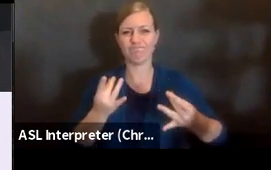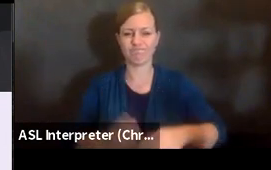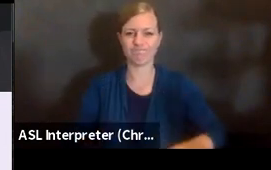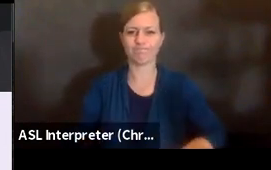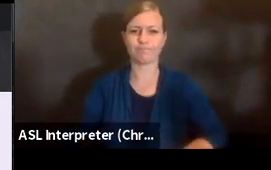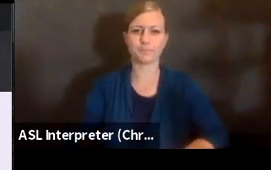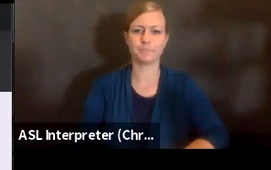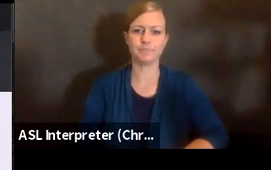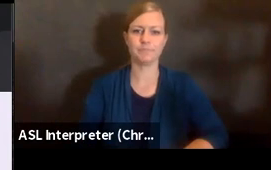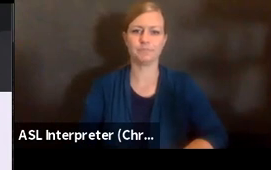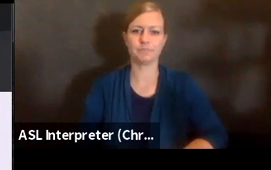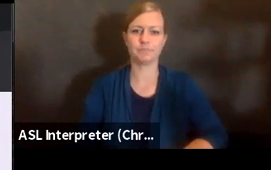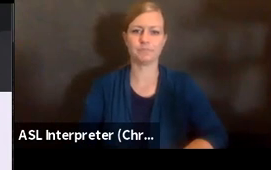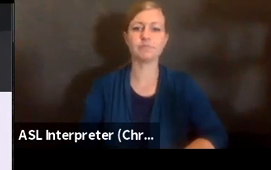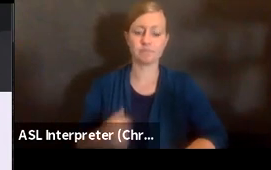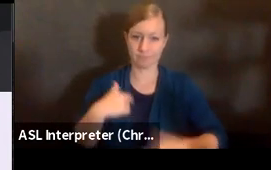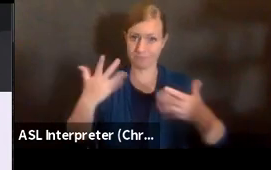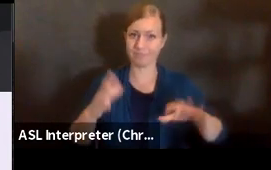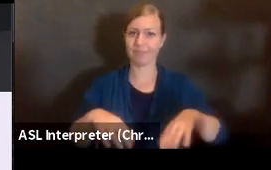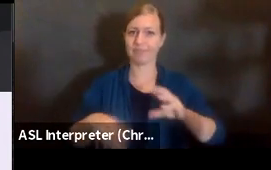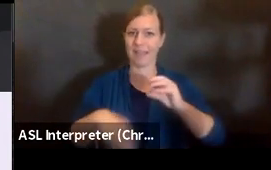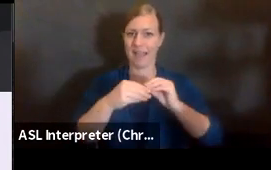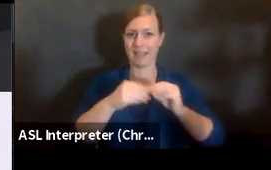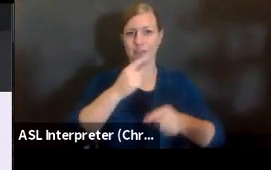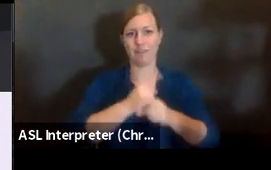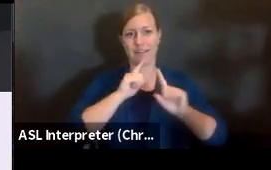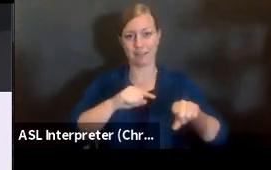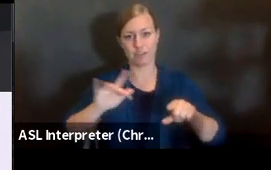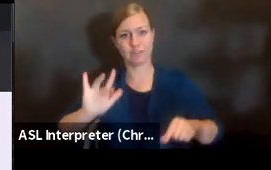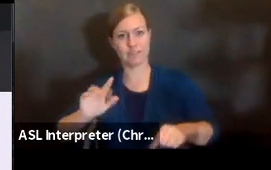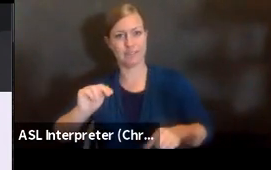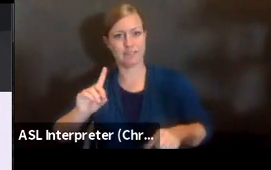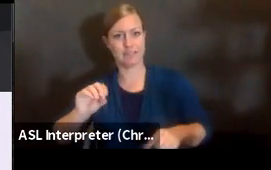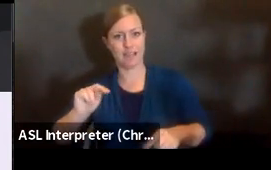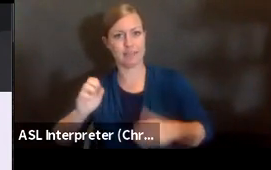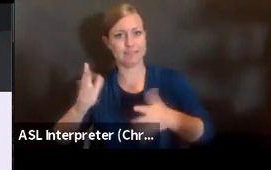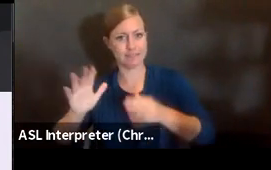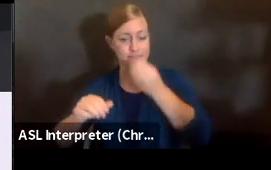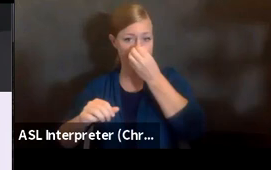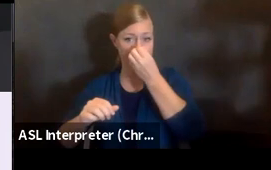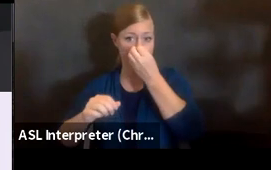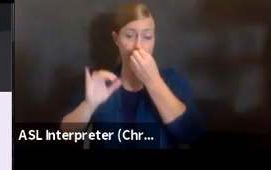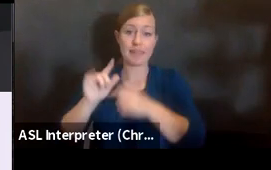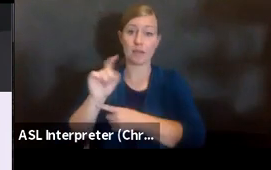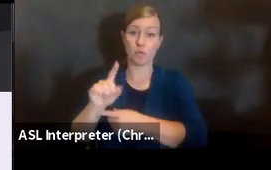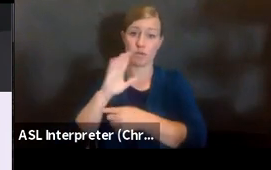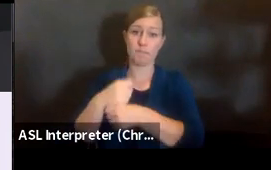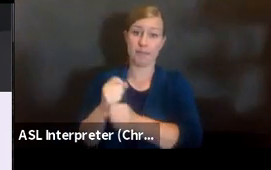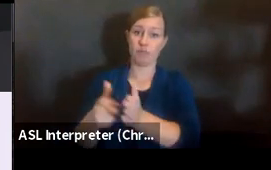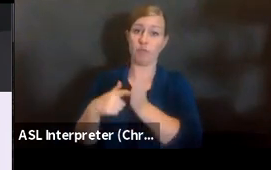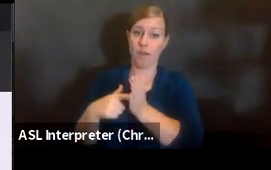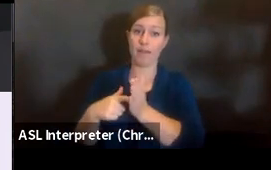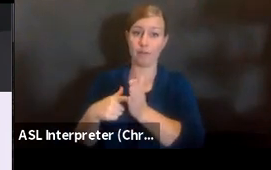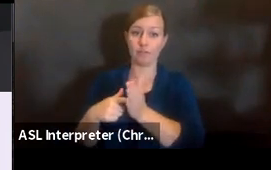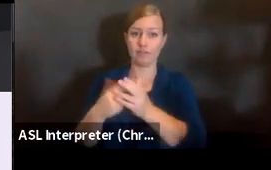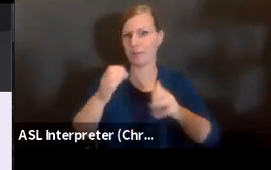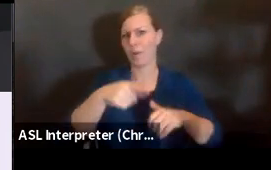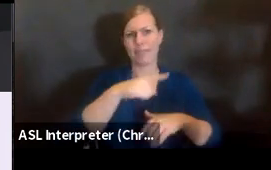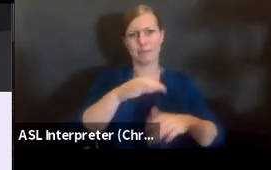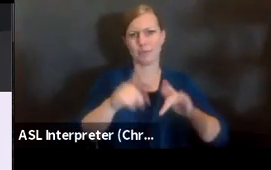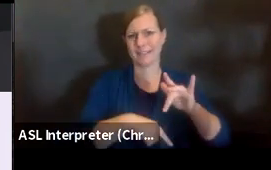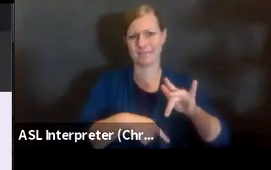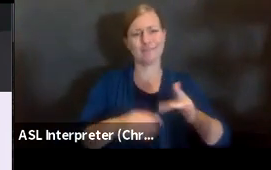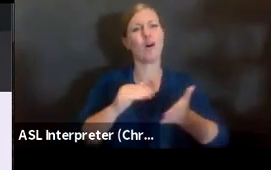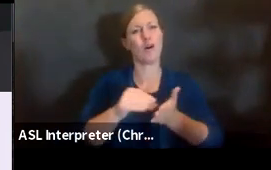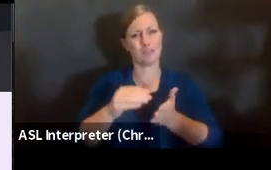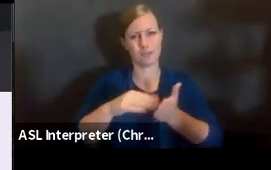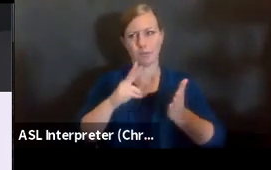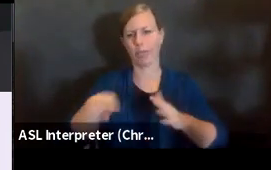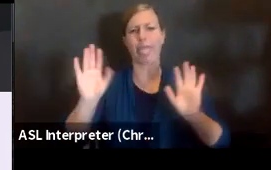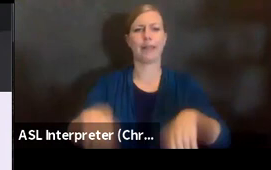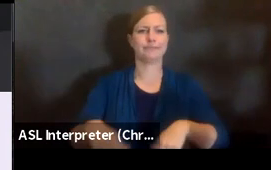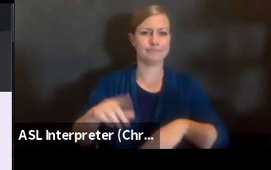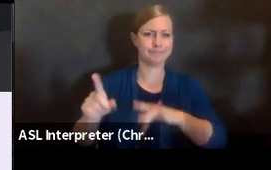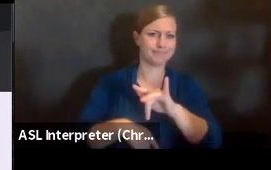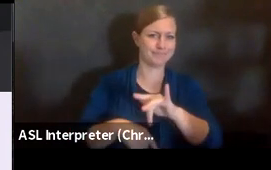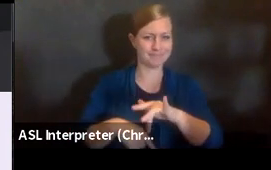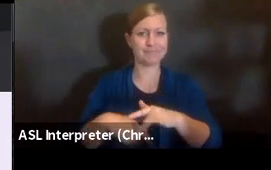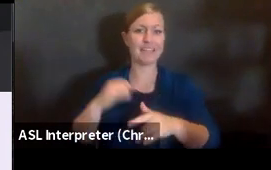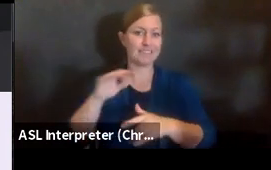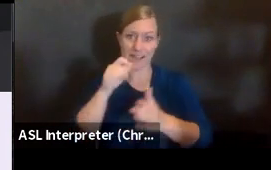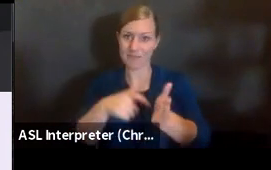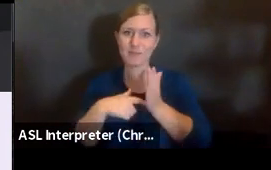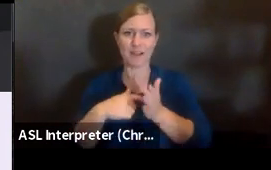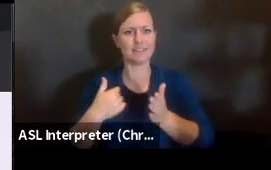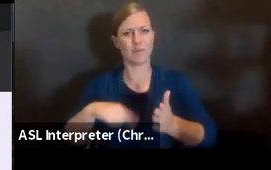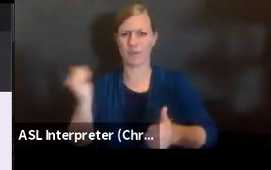Katherine Livick - ESD 112: So I've added my correct answer. I'm going to hit Done. And I'm going to make this question required because I don't want them to skip it, and they will. Lot of the time people will skip a non required questions on web forms. We've all run into those on the